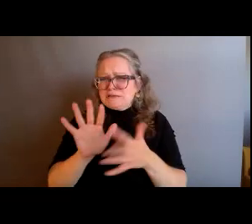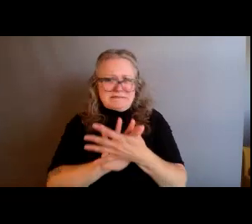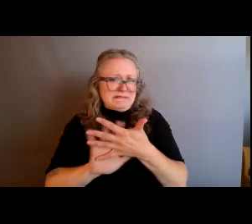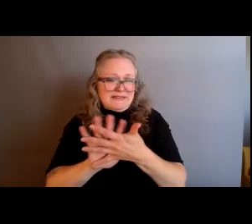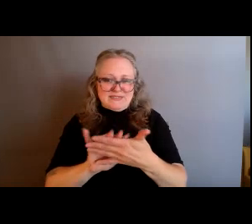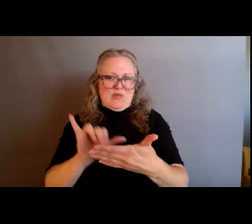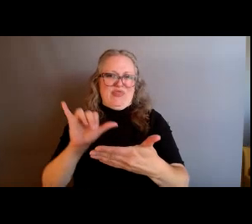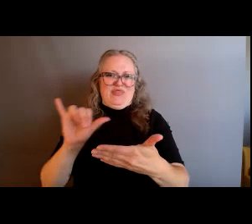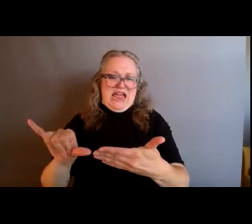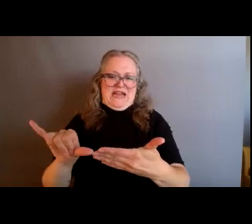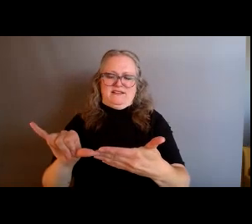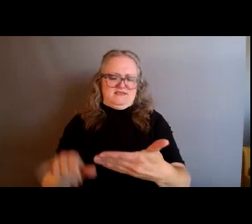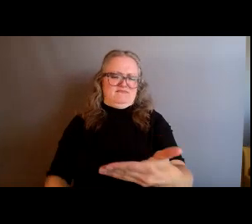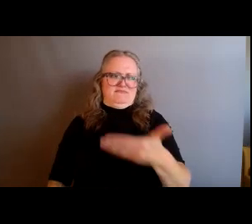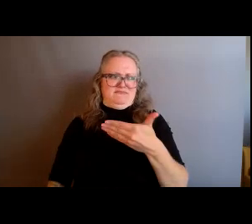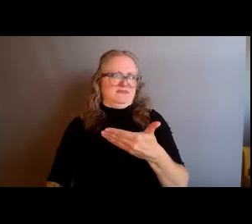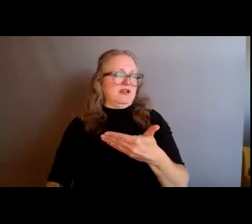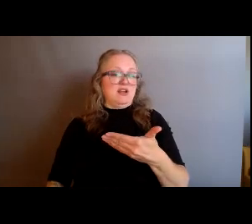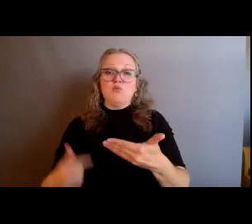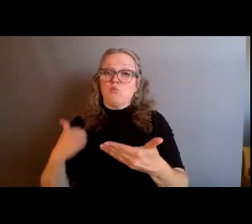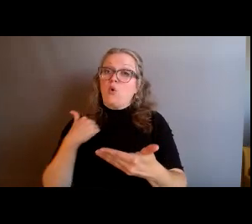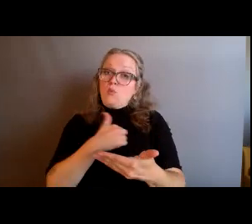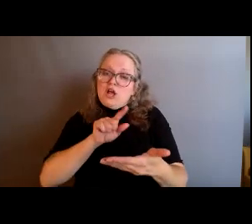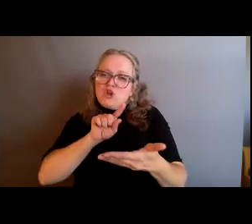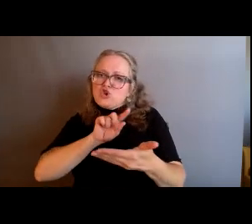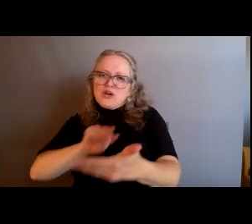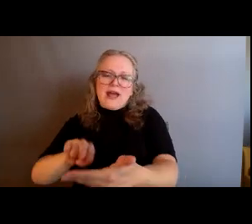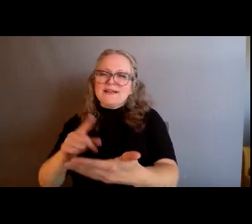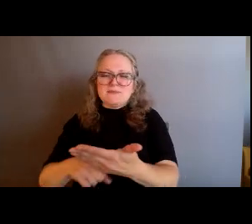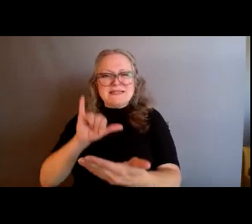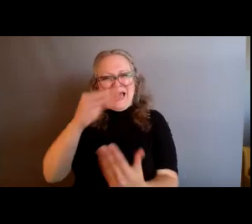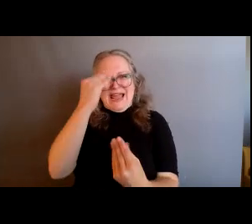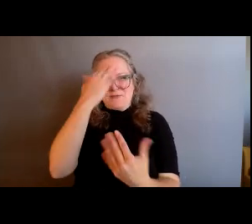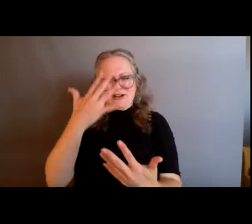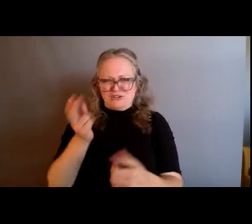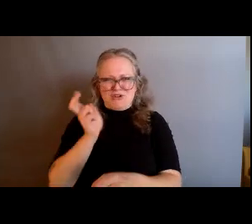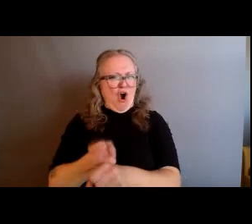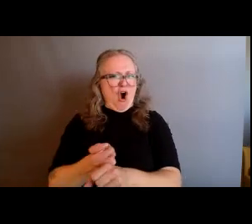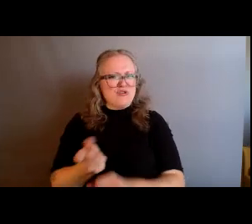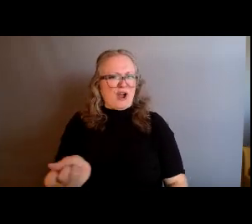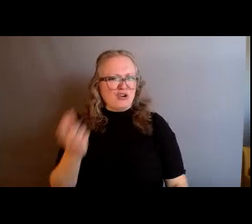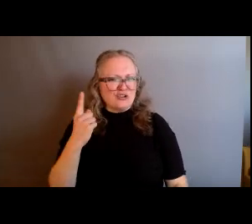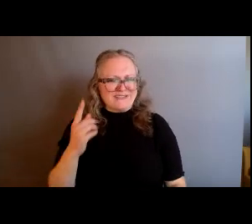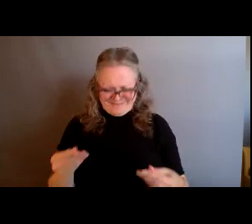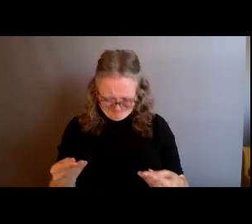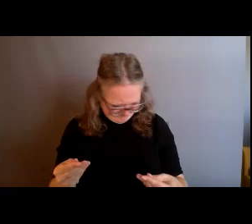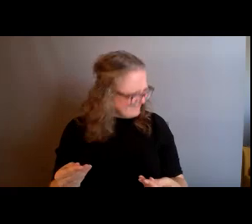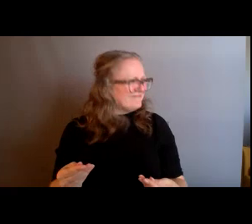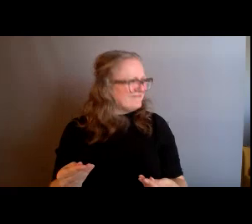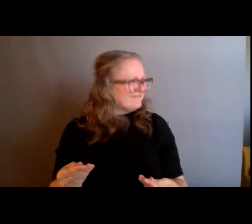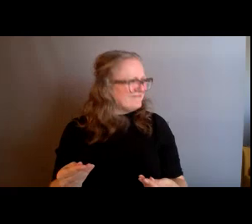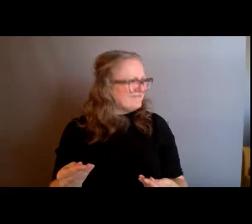kind of one of the things we look at and sometimes that information can be a bit conf. Right. It is a bit confusing and I'm gonna tell you something. It's confusing.